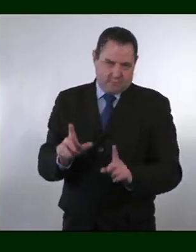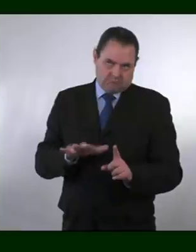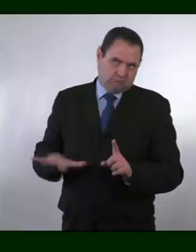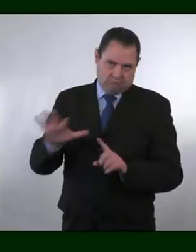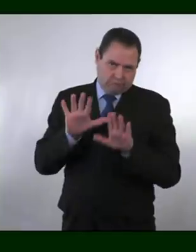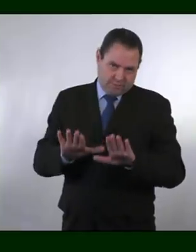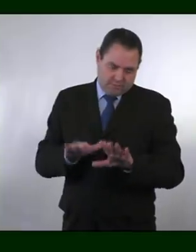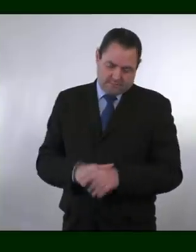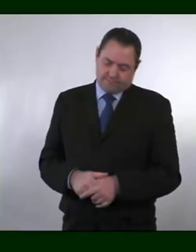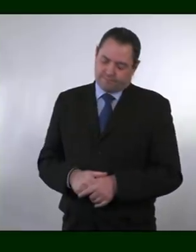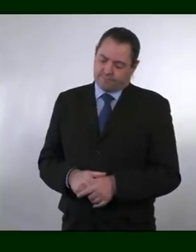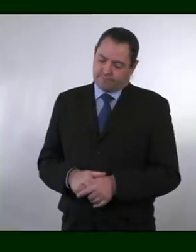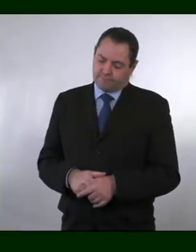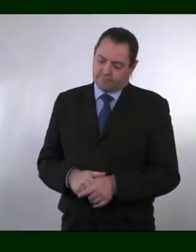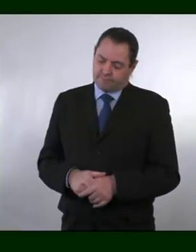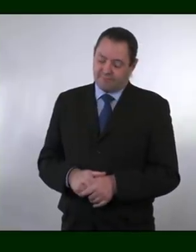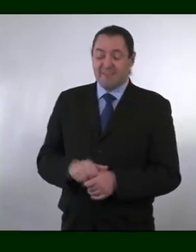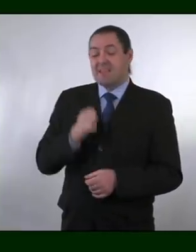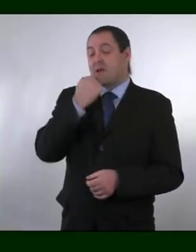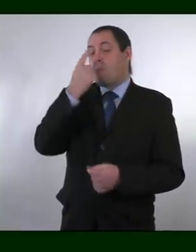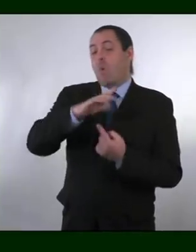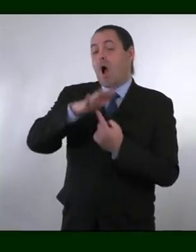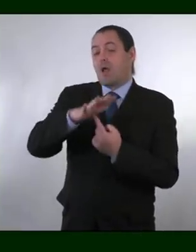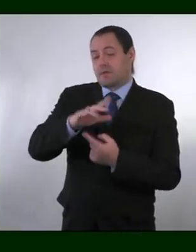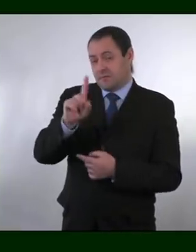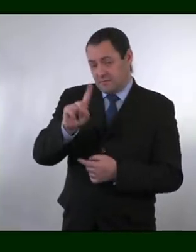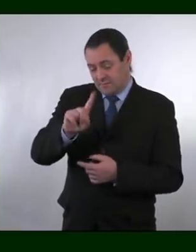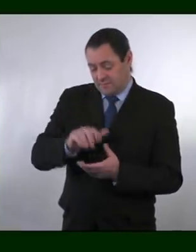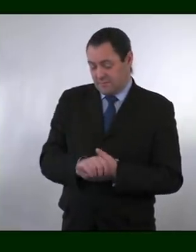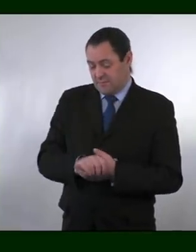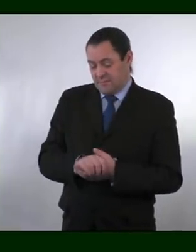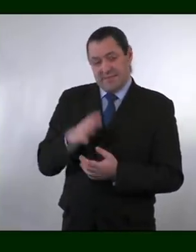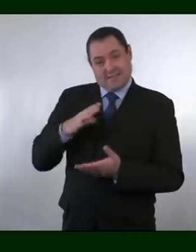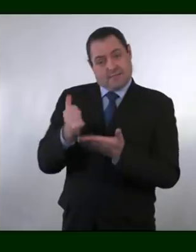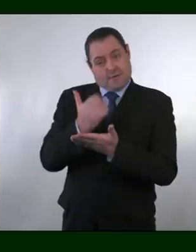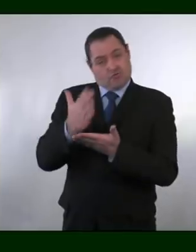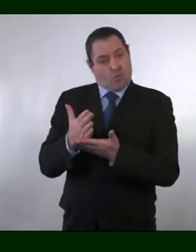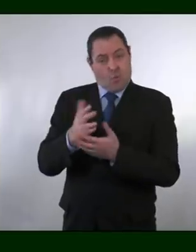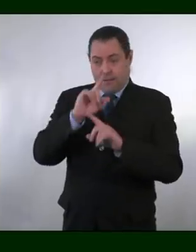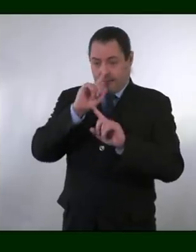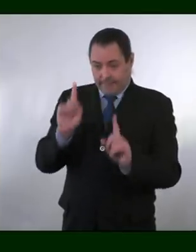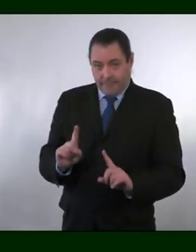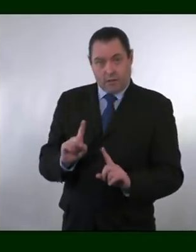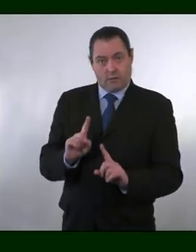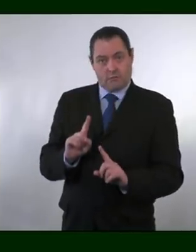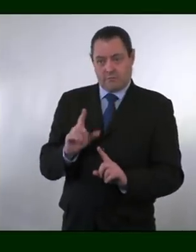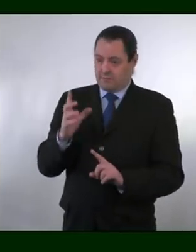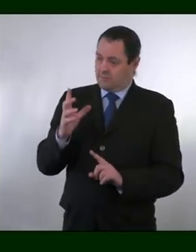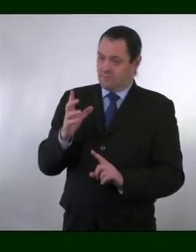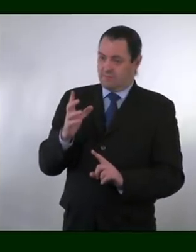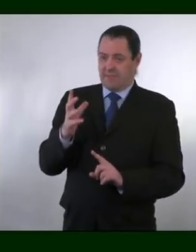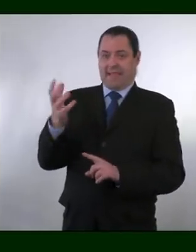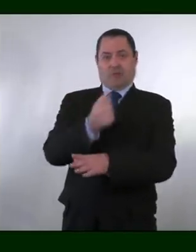but the most important thing we can do is to ensure that we get people into work and support